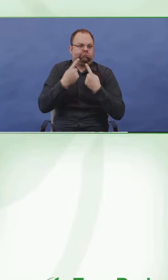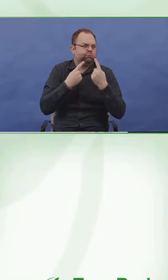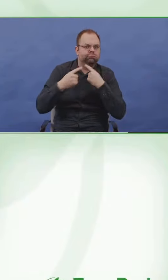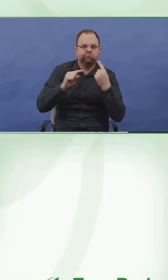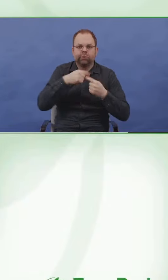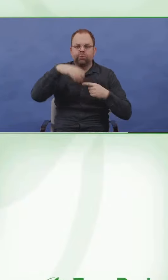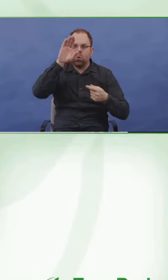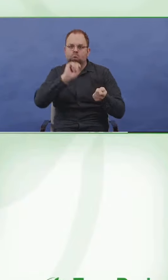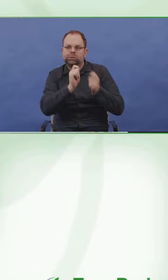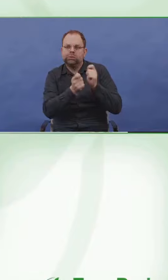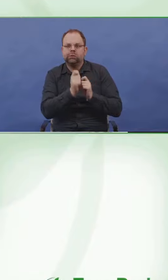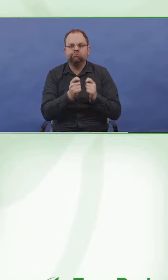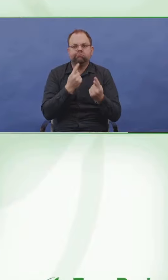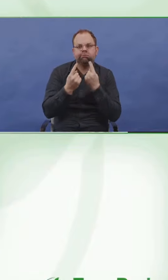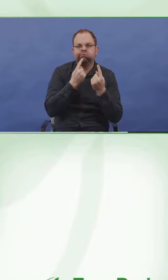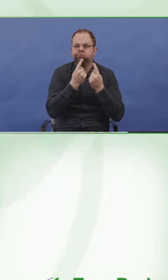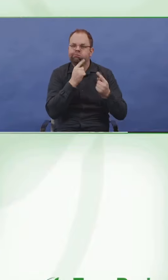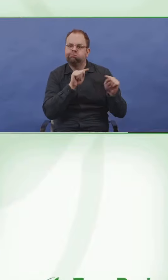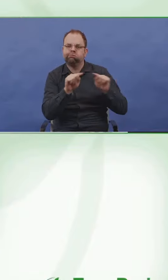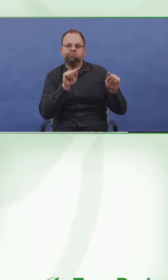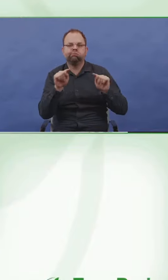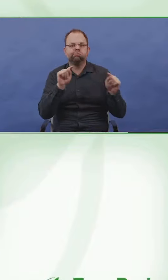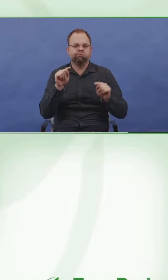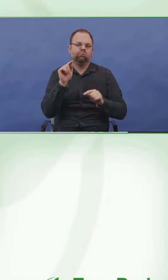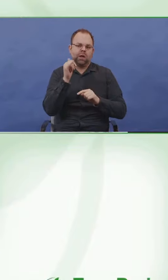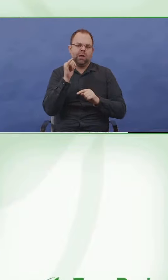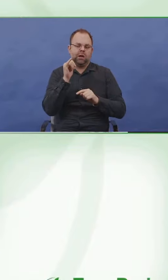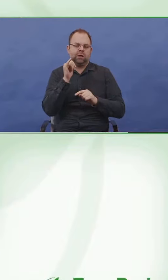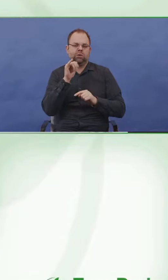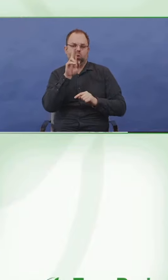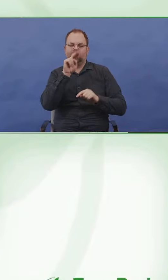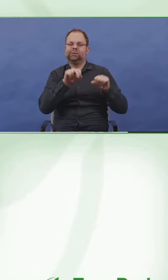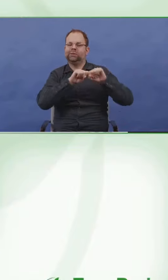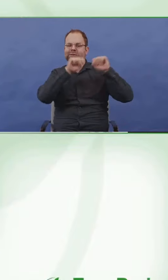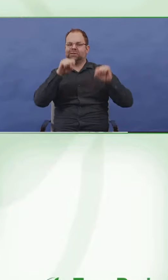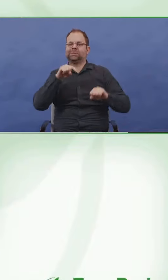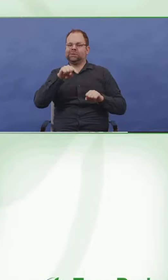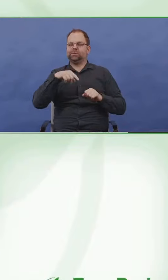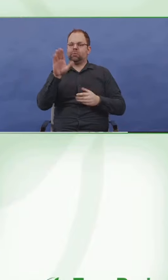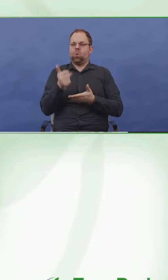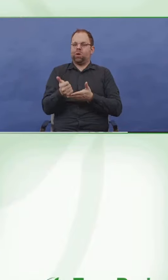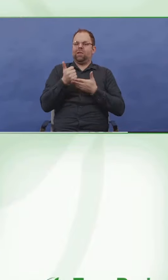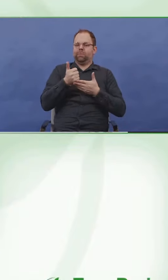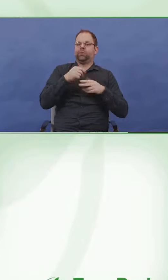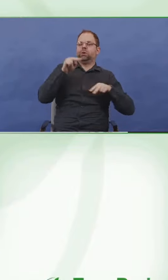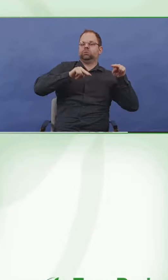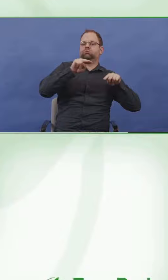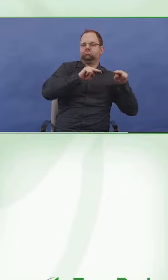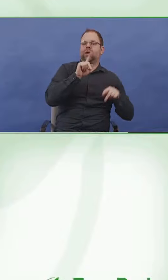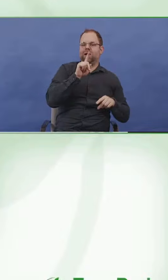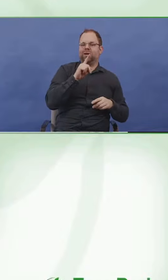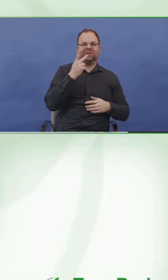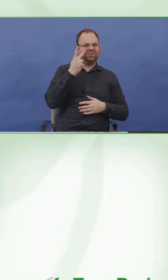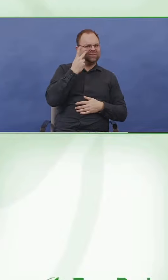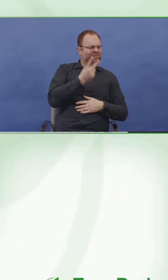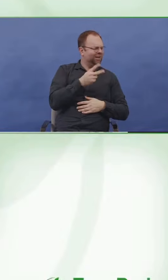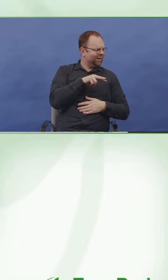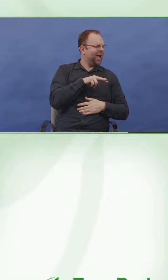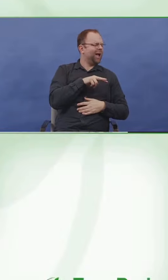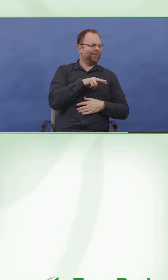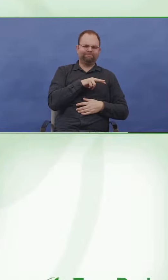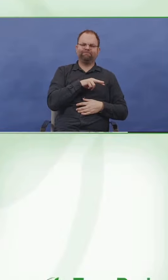with societies, ageing societies, human rights obligations, older